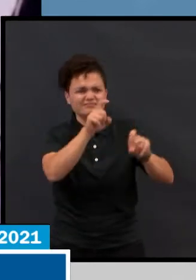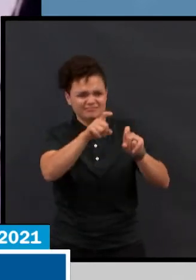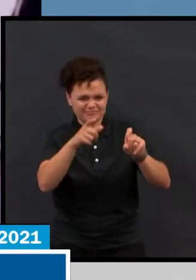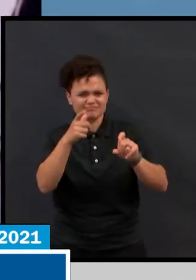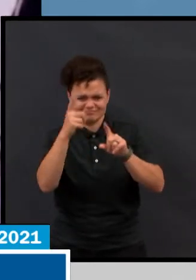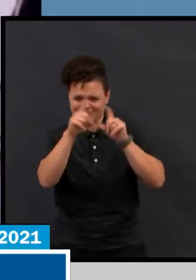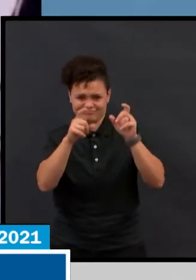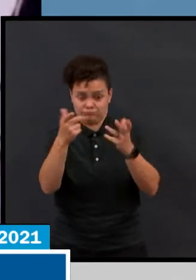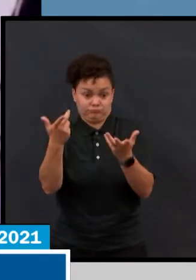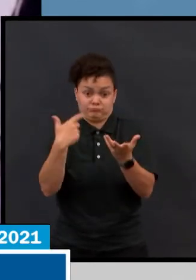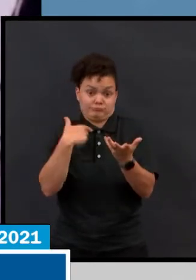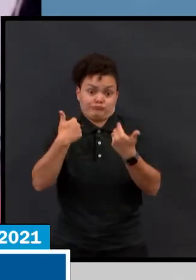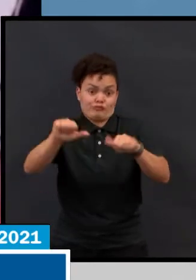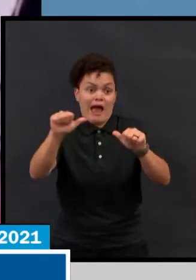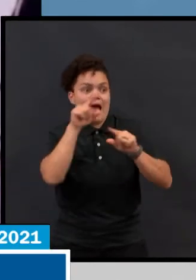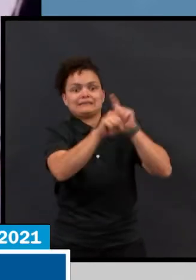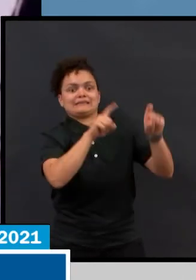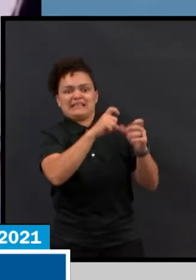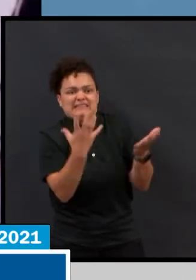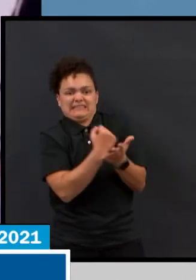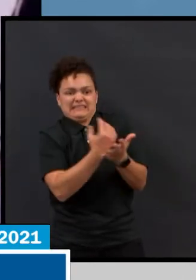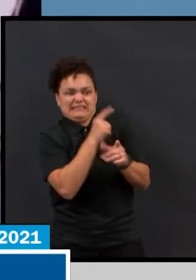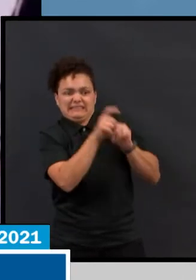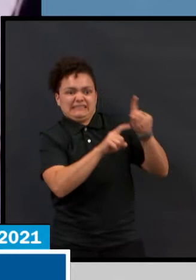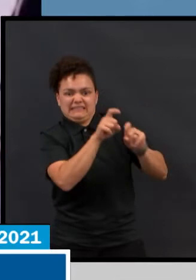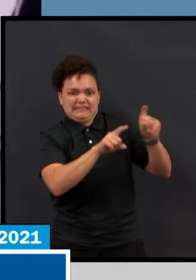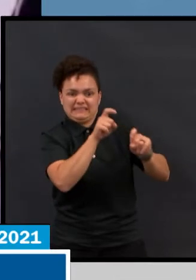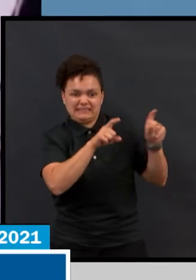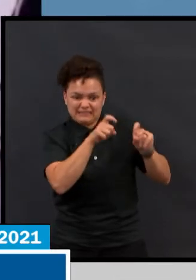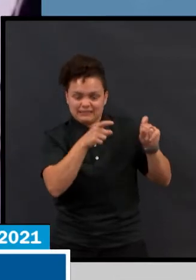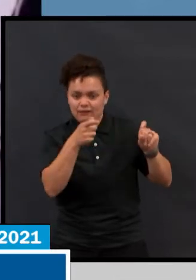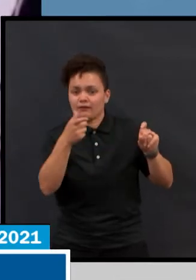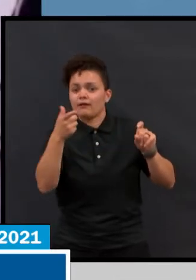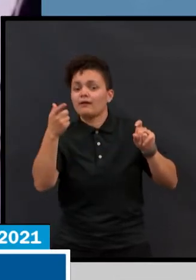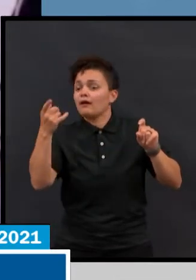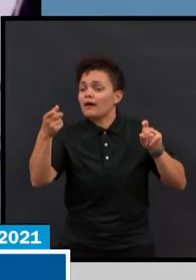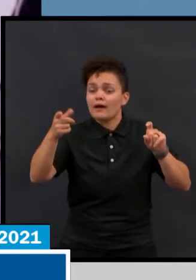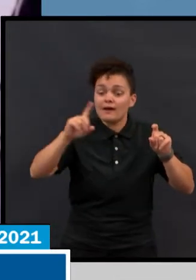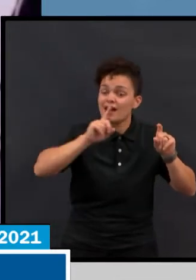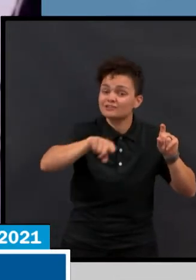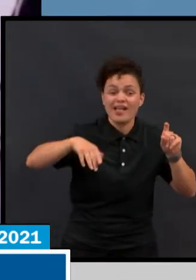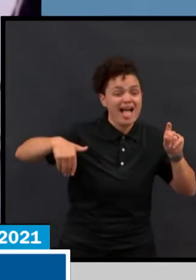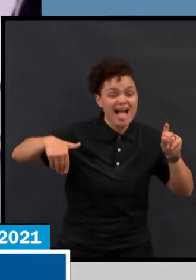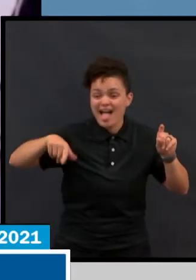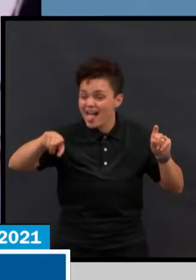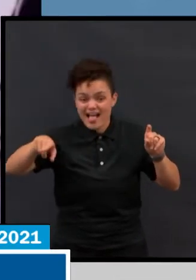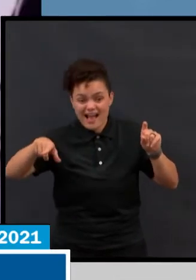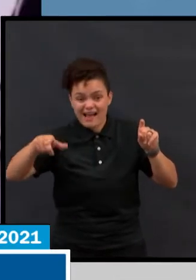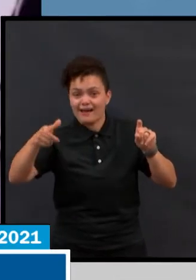i can ask during the time between that last presenter and the next presenter keeping in